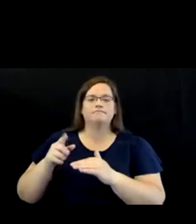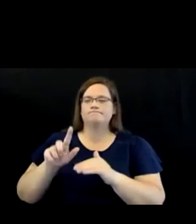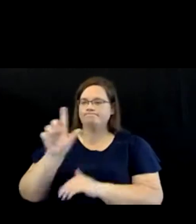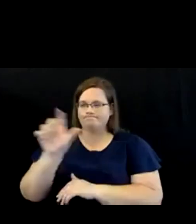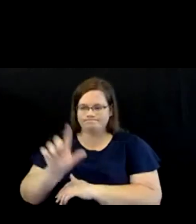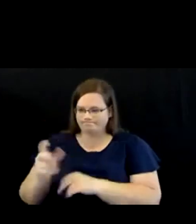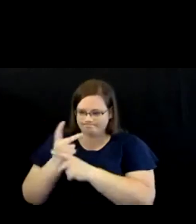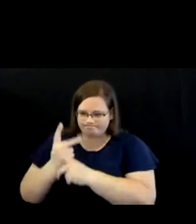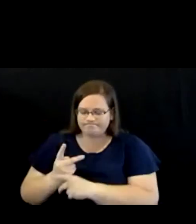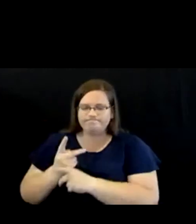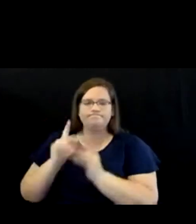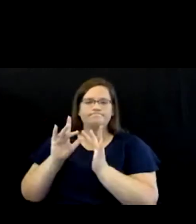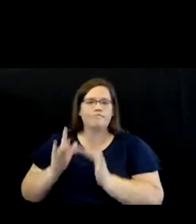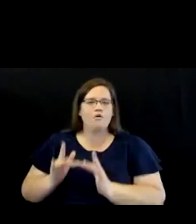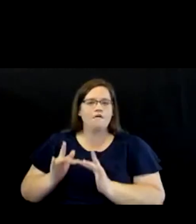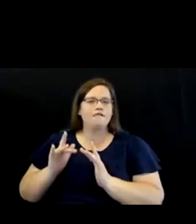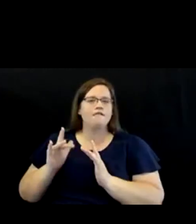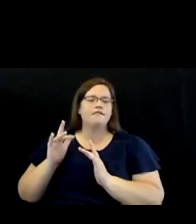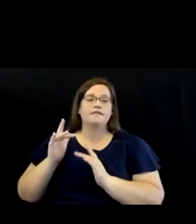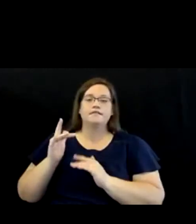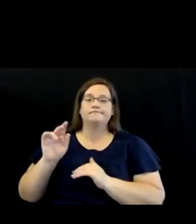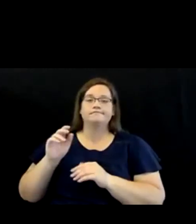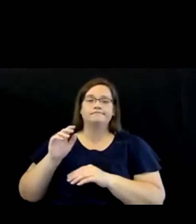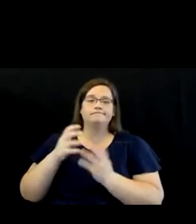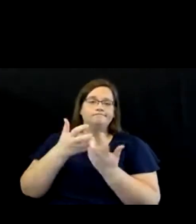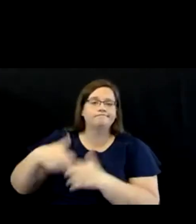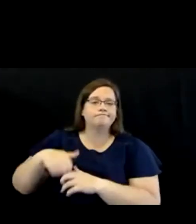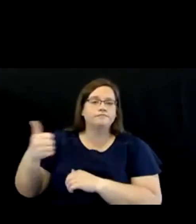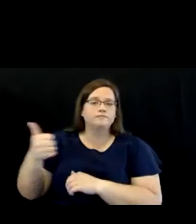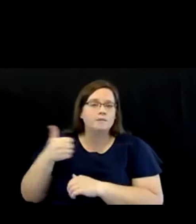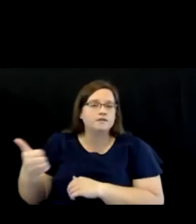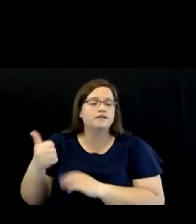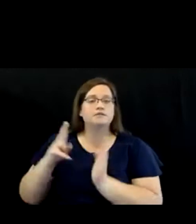up for vaccines, to coordinate transportation, to work with local